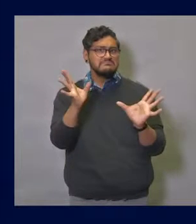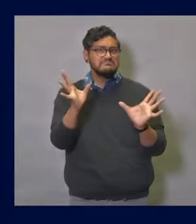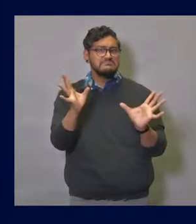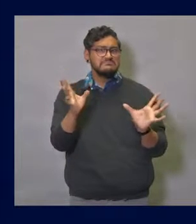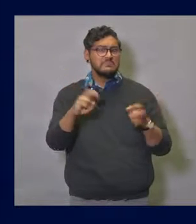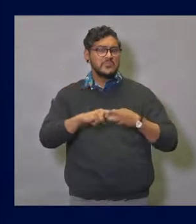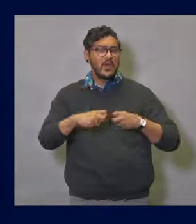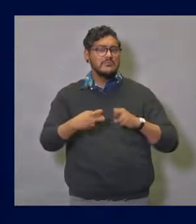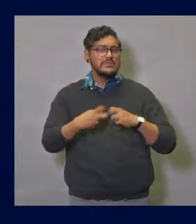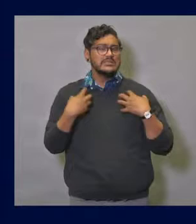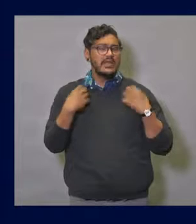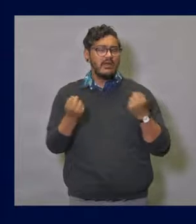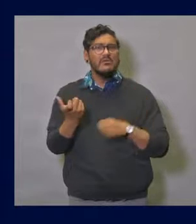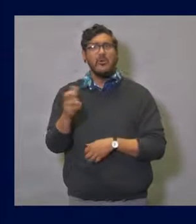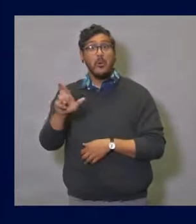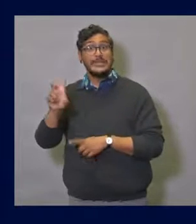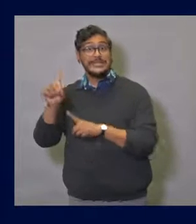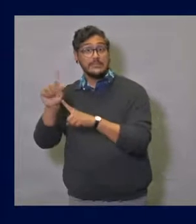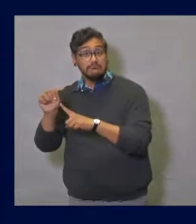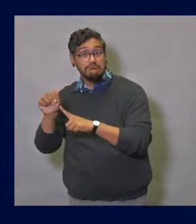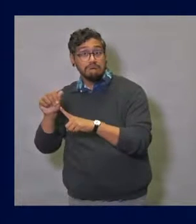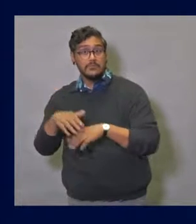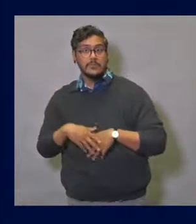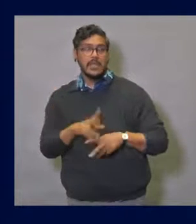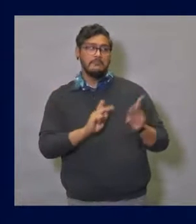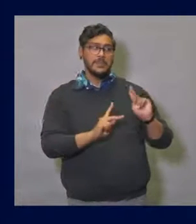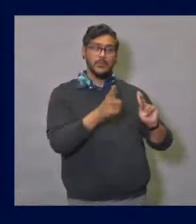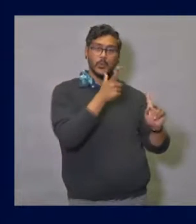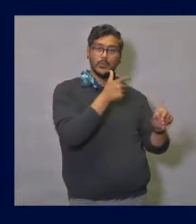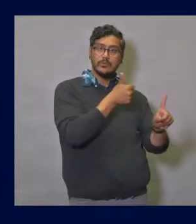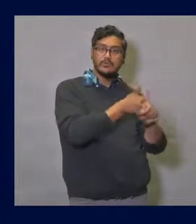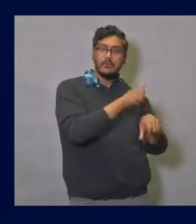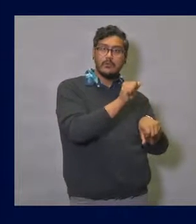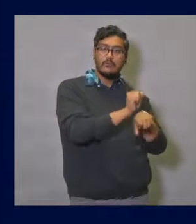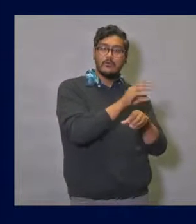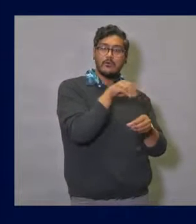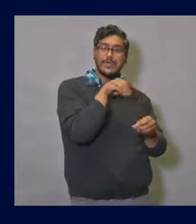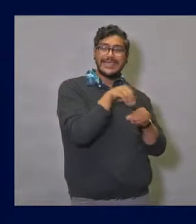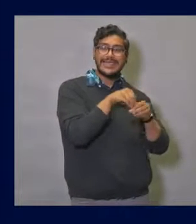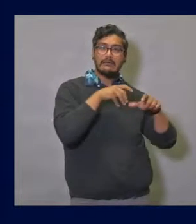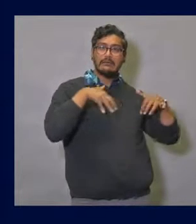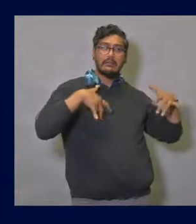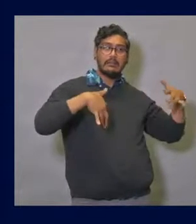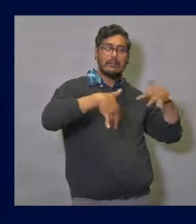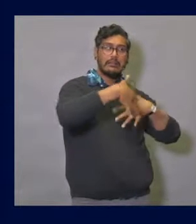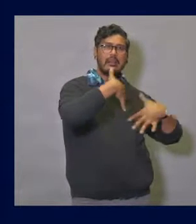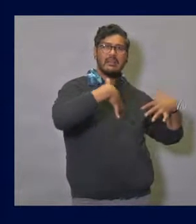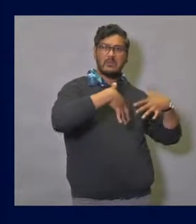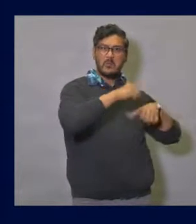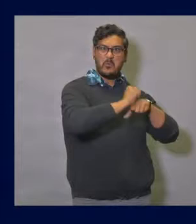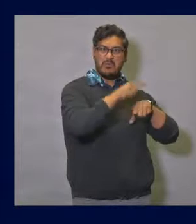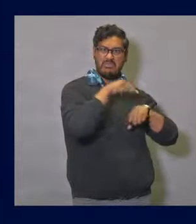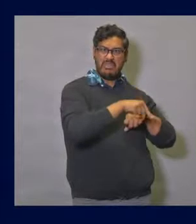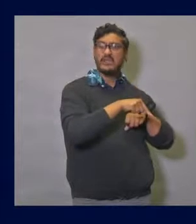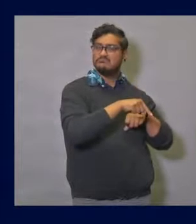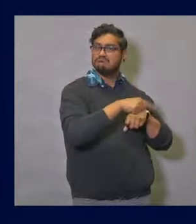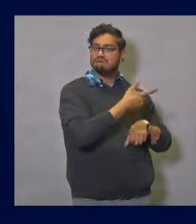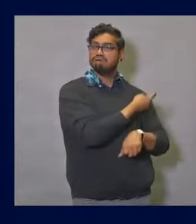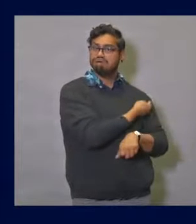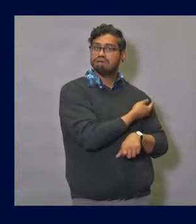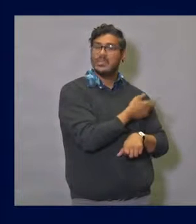TRABAJADORES DE SERVICIOS DE